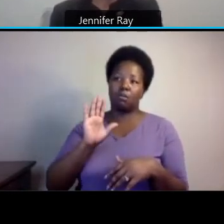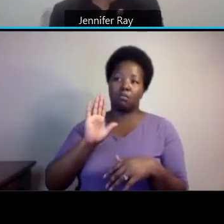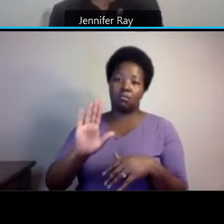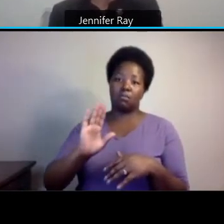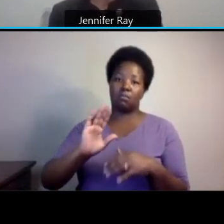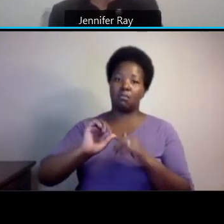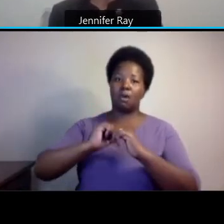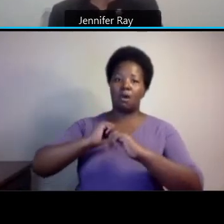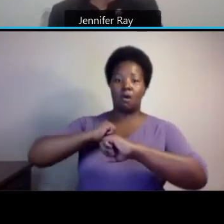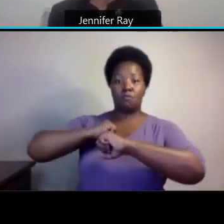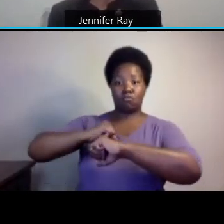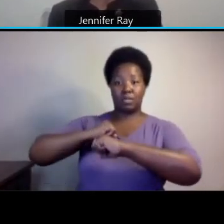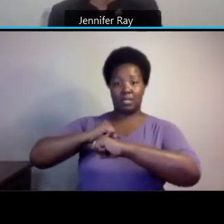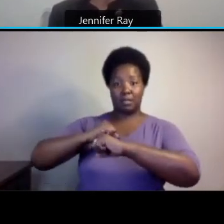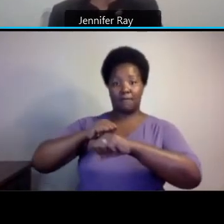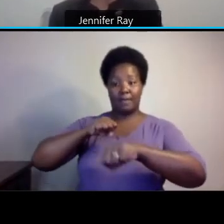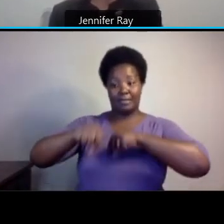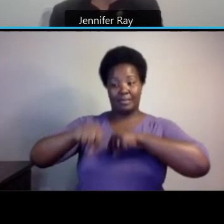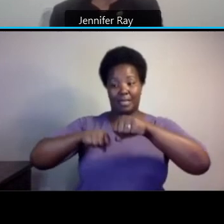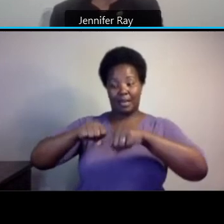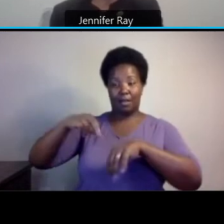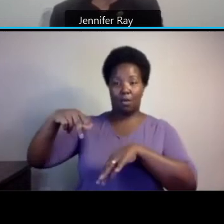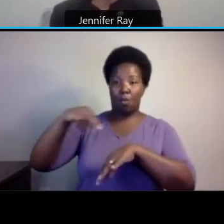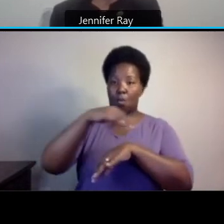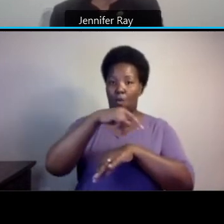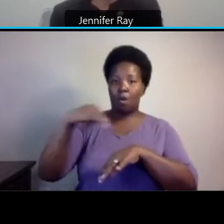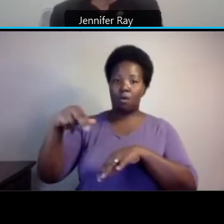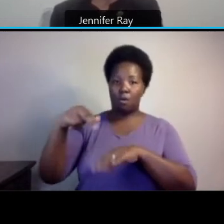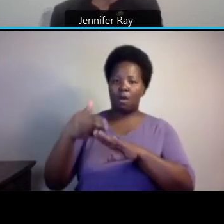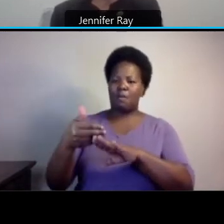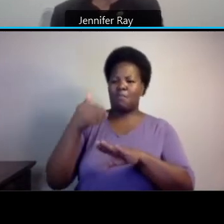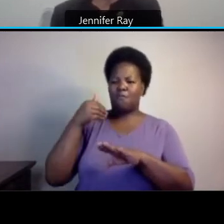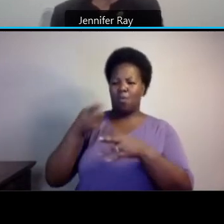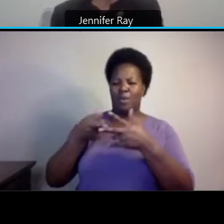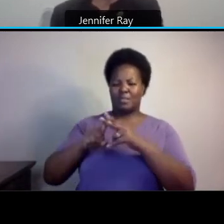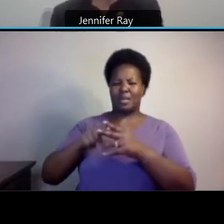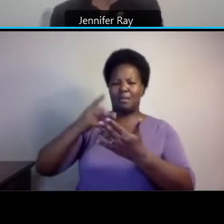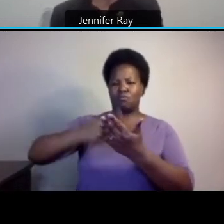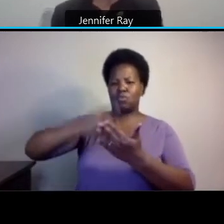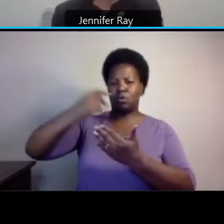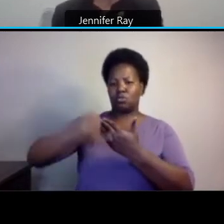unfortunately due to space limitations we were not able to integrate them into the project